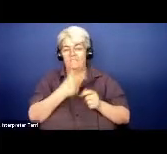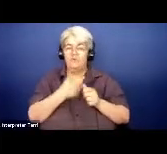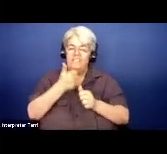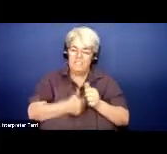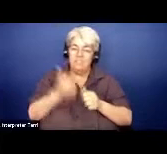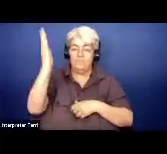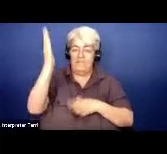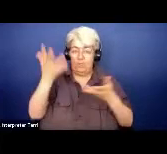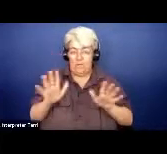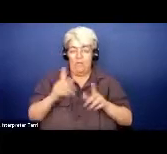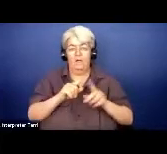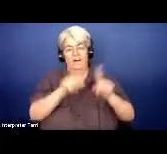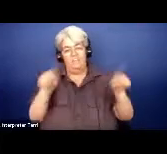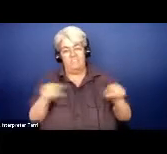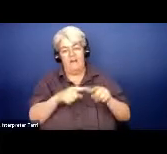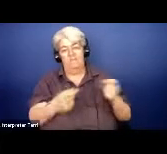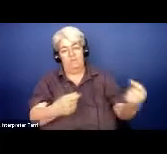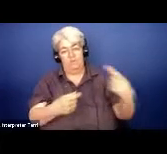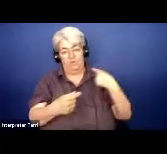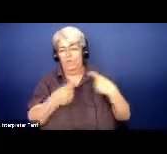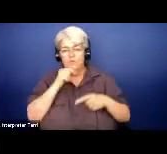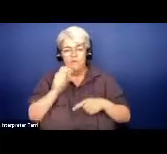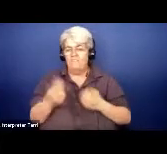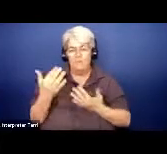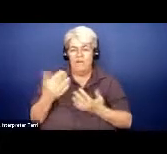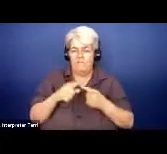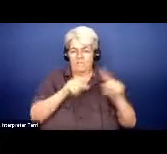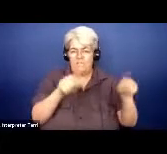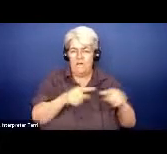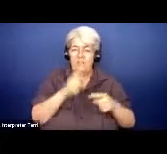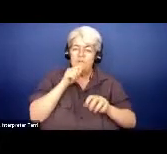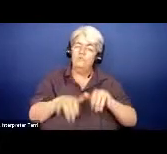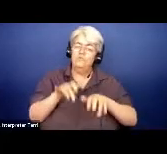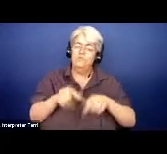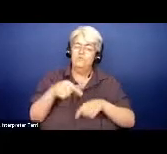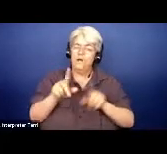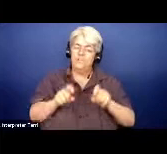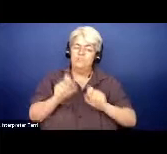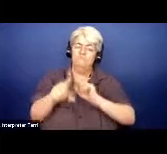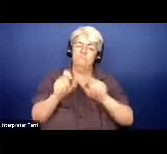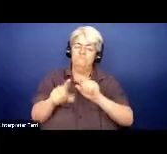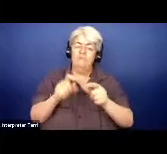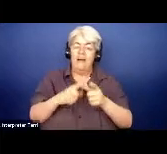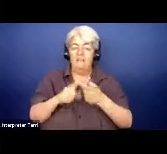for that. You don't have to wait for the slide. Go ahead and put your questions in chat. You can figure that out and you can